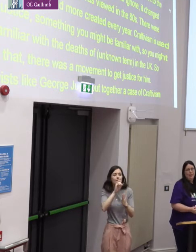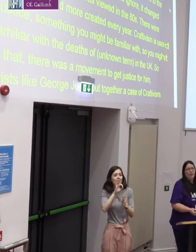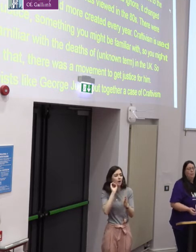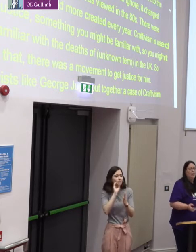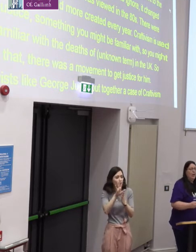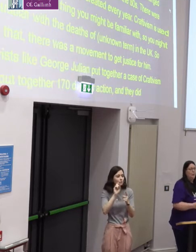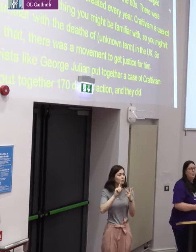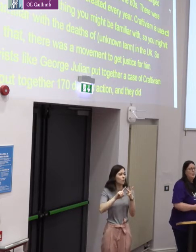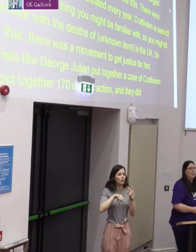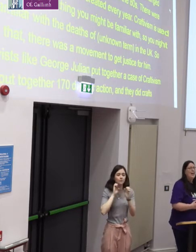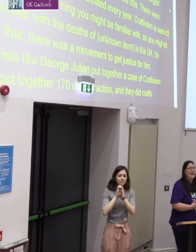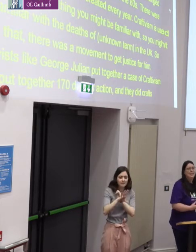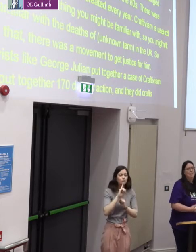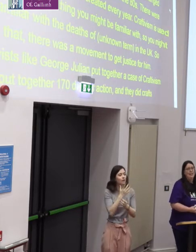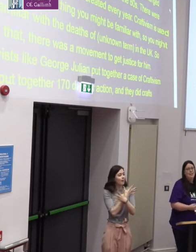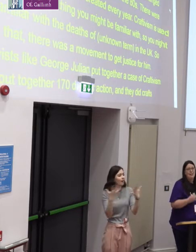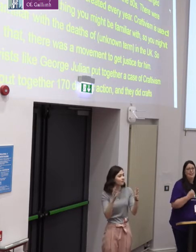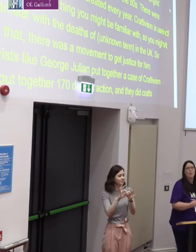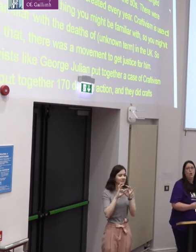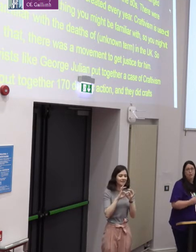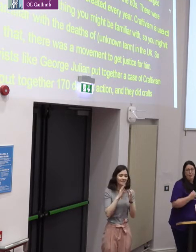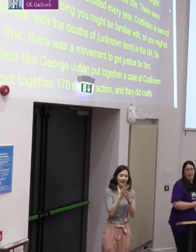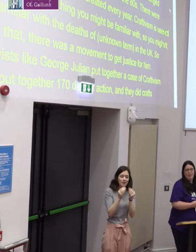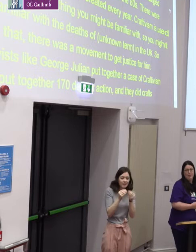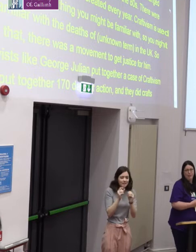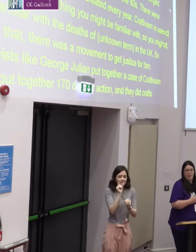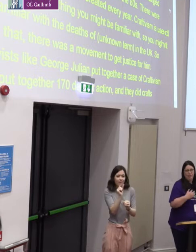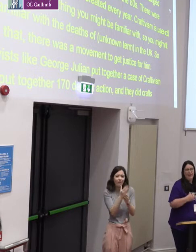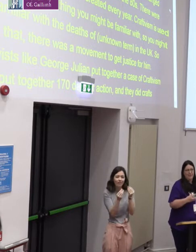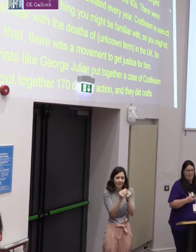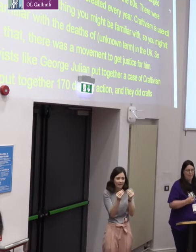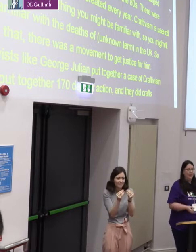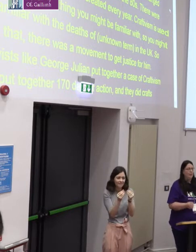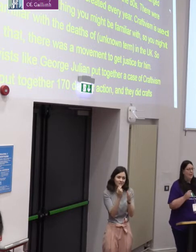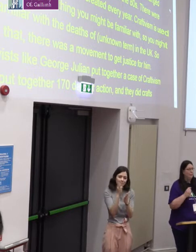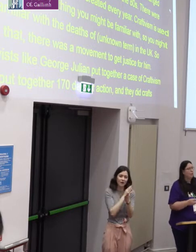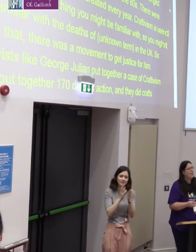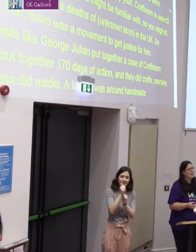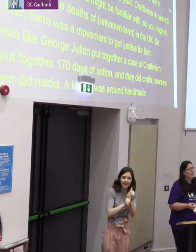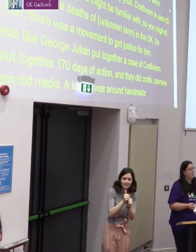A lot of it was around handmade small parts of an atomism, and making protest banners